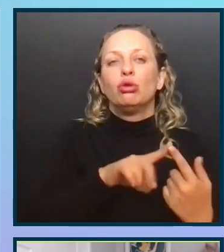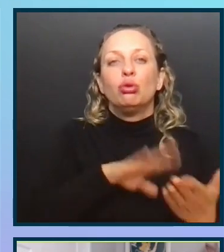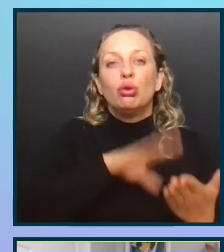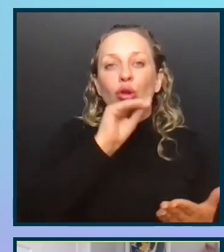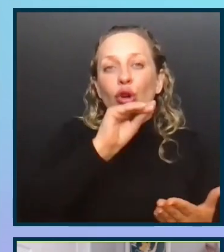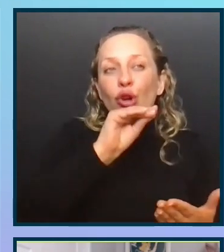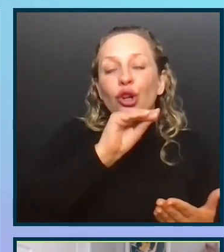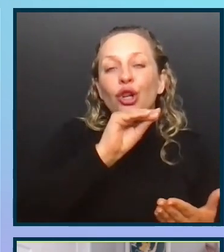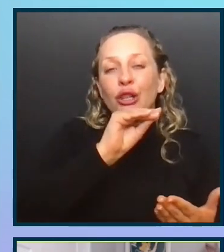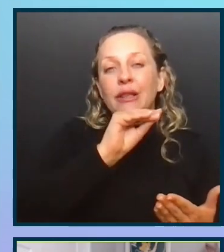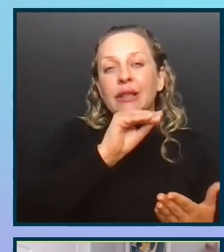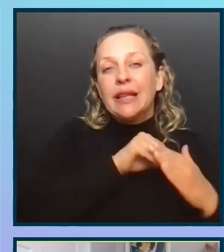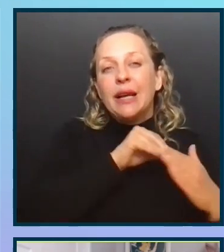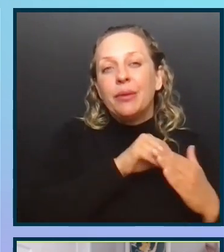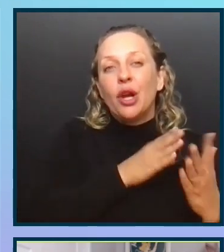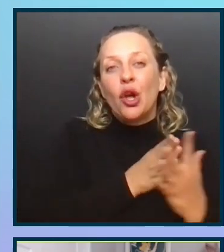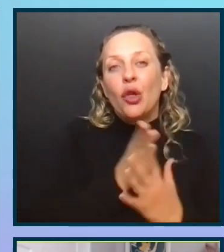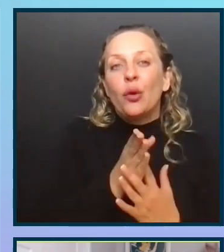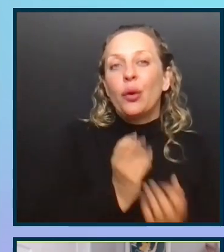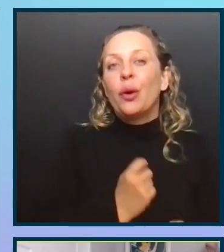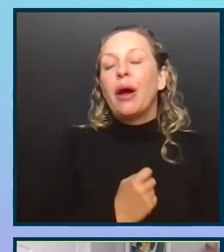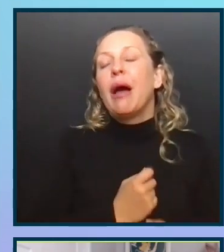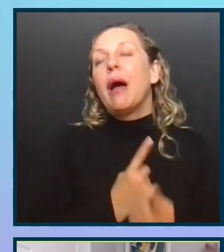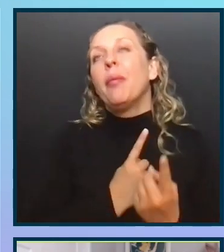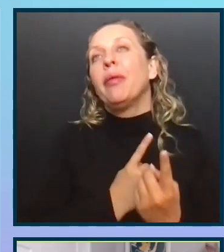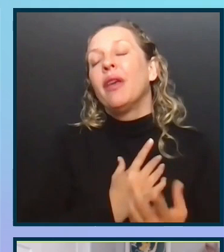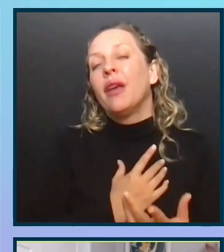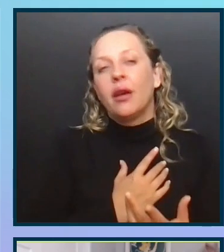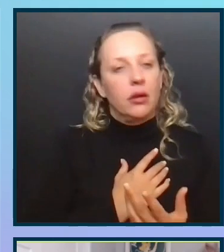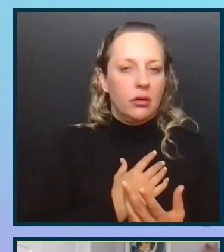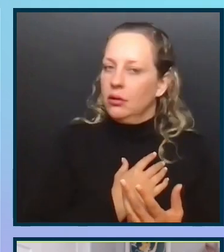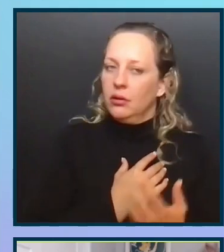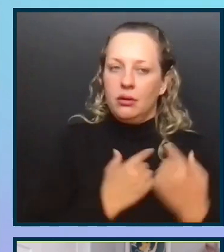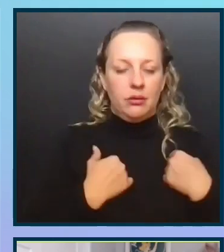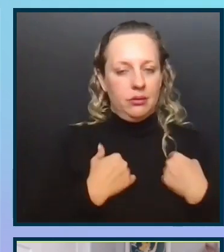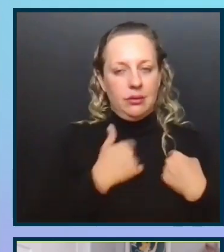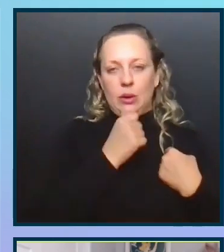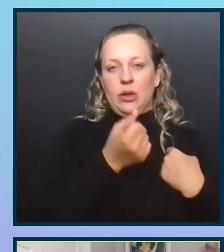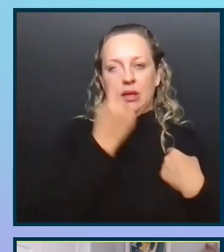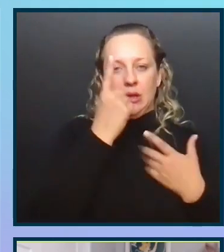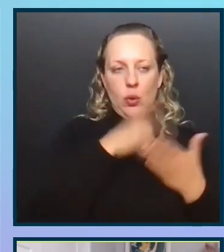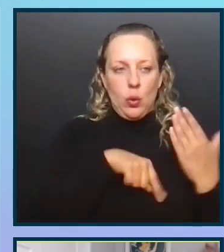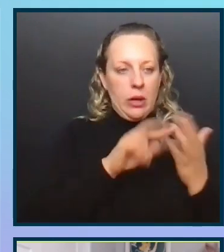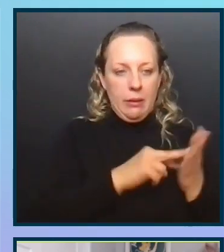is not through an empathy exercise. I cannot understand what it means to be blind